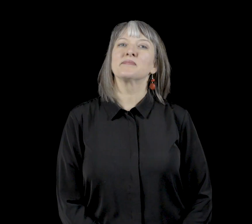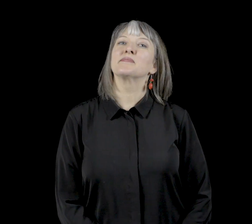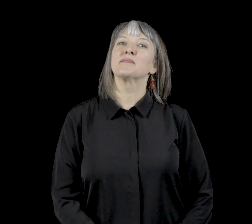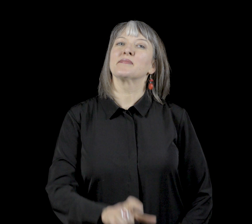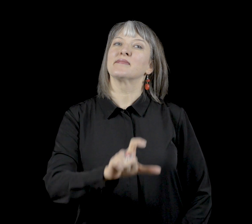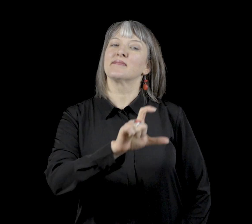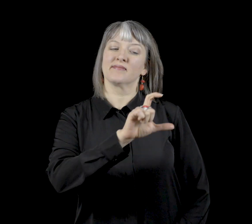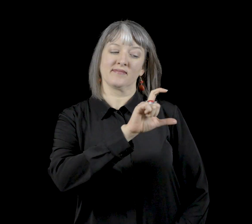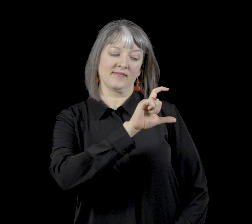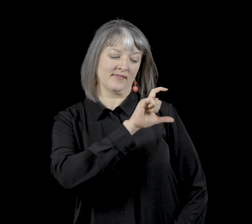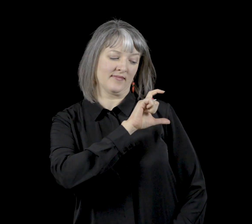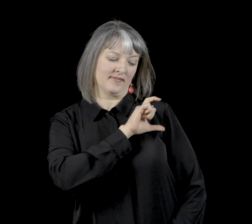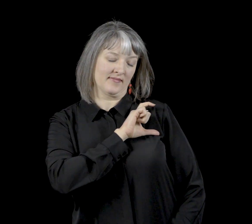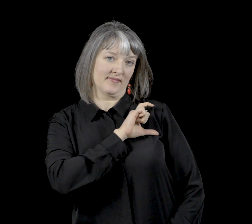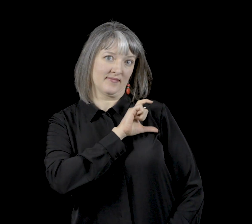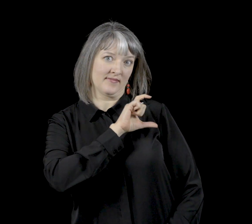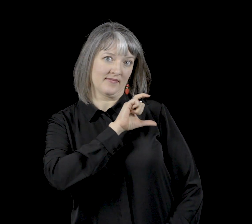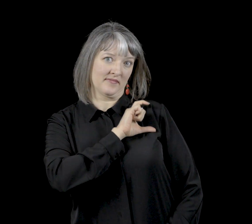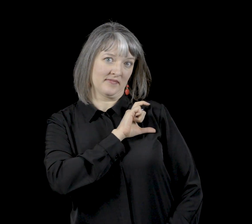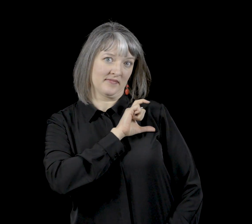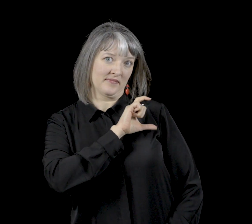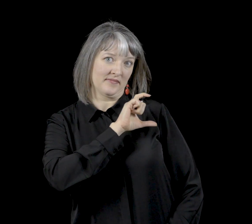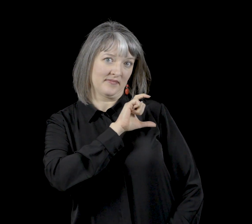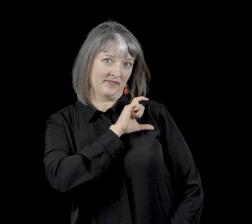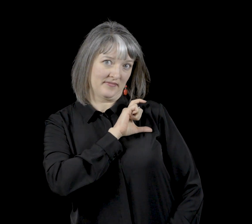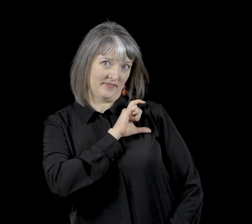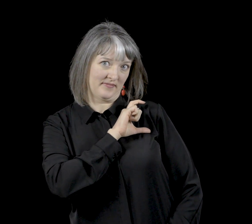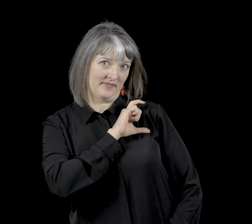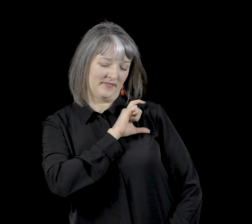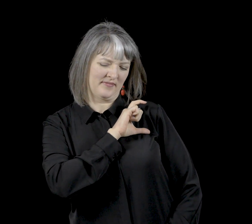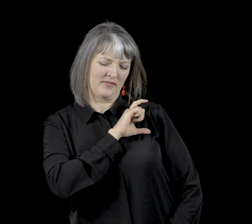POLICE, LAW ENFORCEMENT OFFICERS, COP